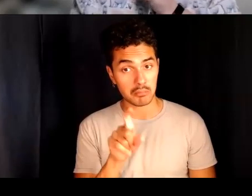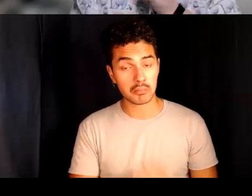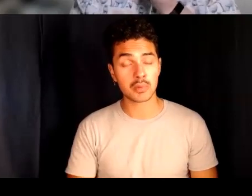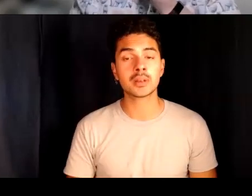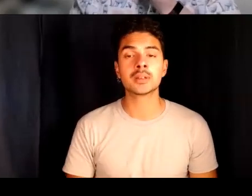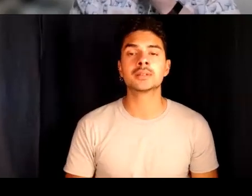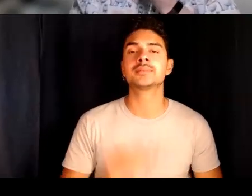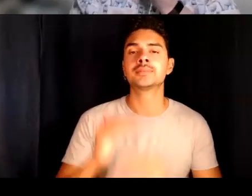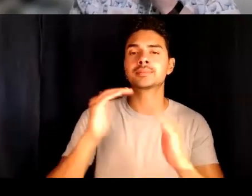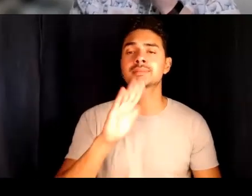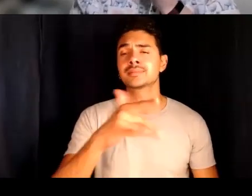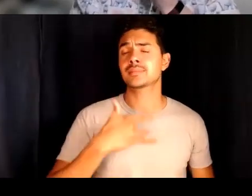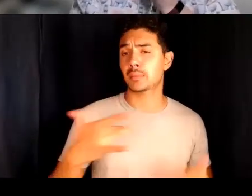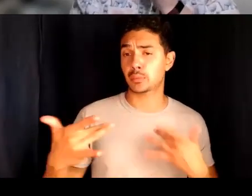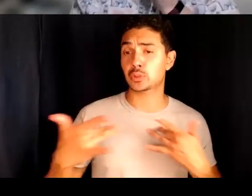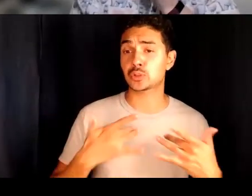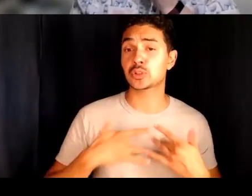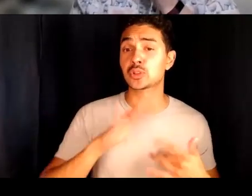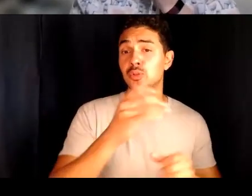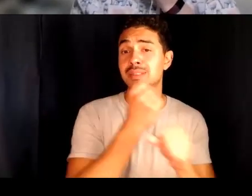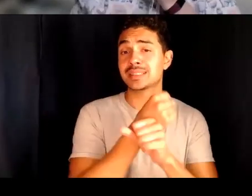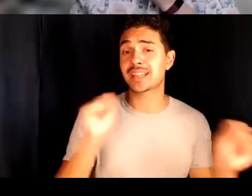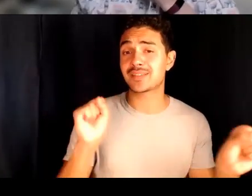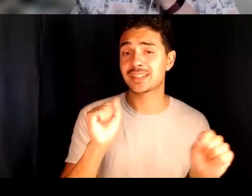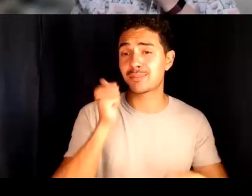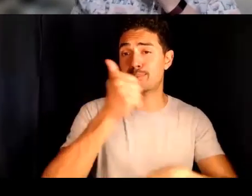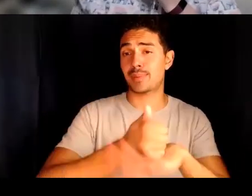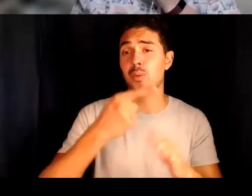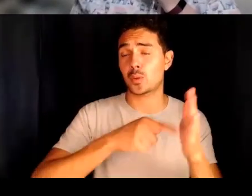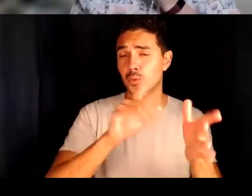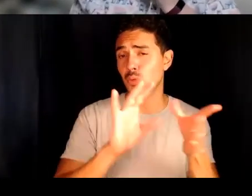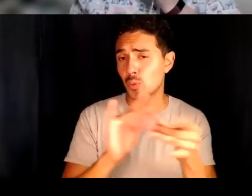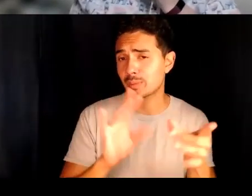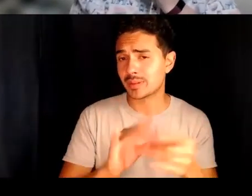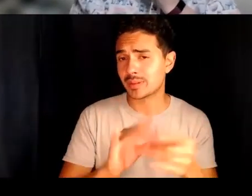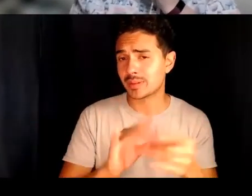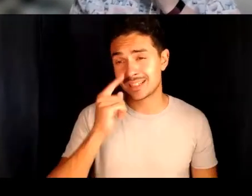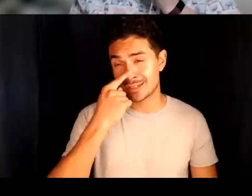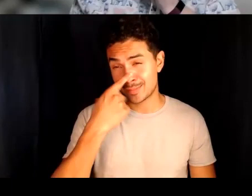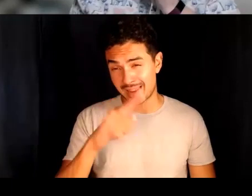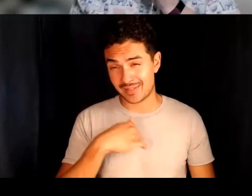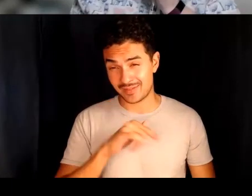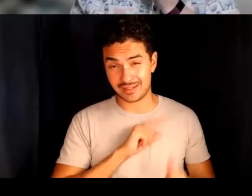I'm concerned about your safety based on what you told me. Is it okay if I ask you more questions about what's going on?